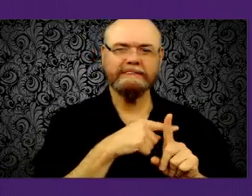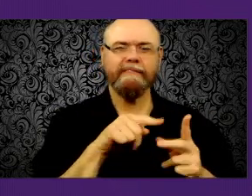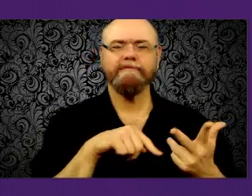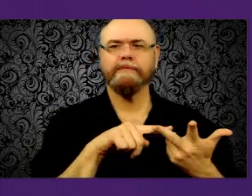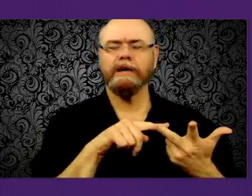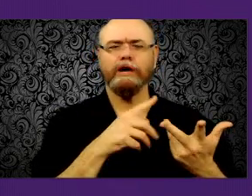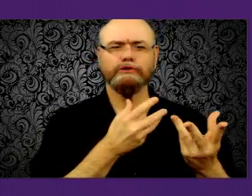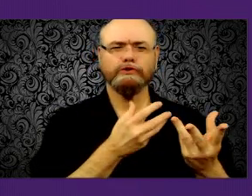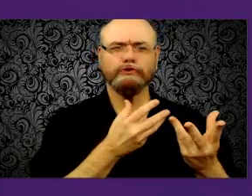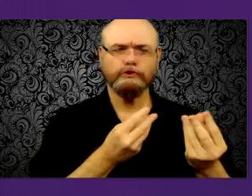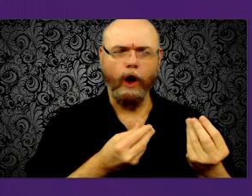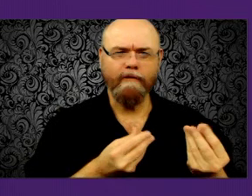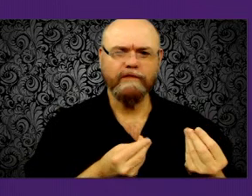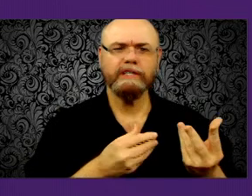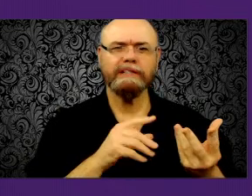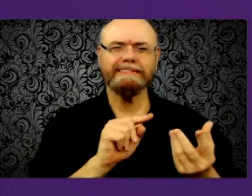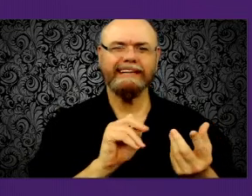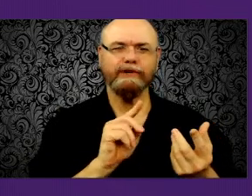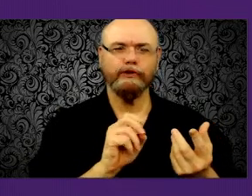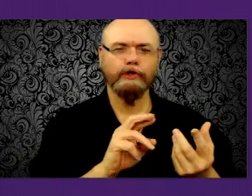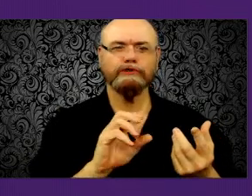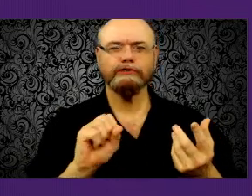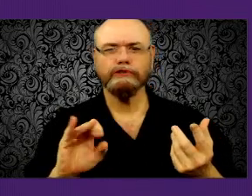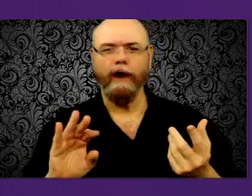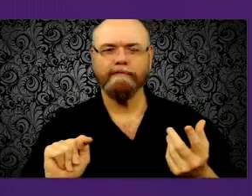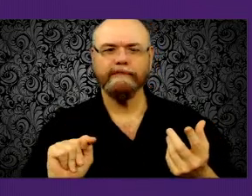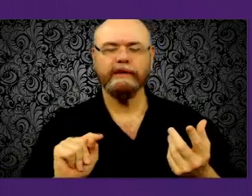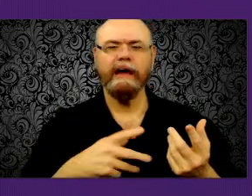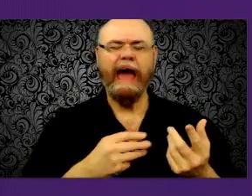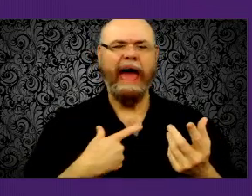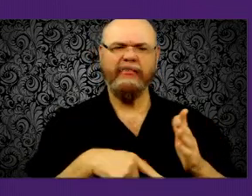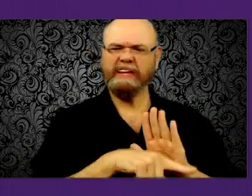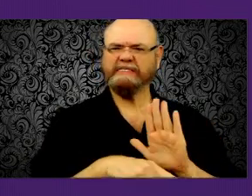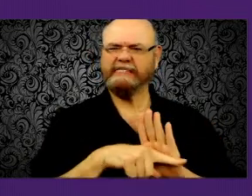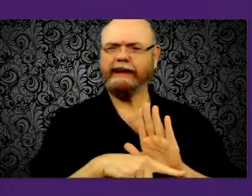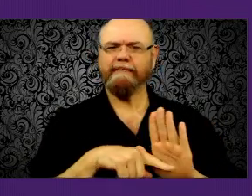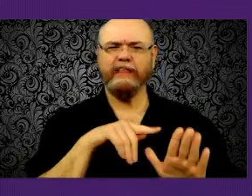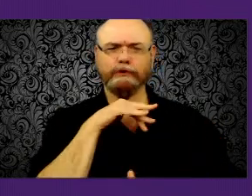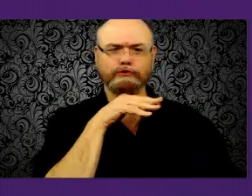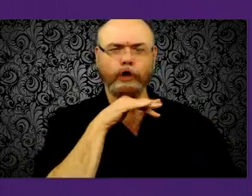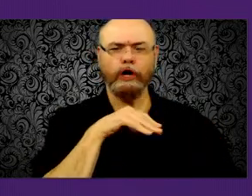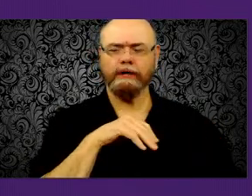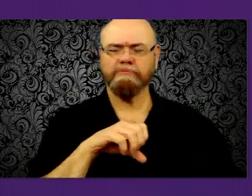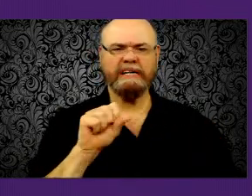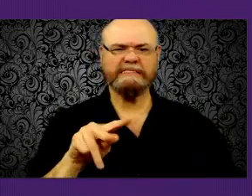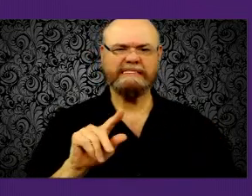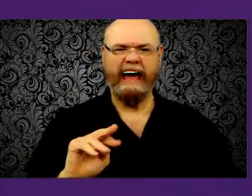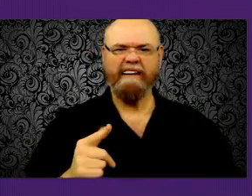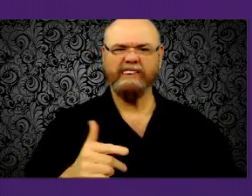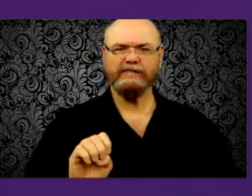Negative - they noticed some negative diction, dirty, savage, even slurs - the N-word,